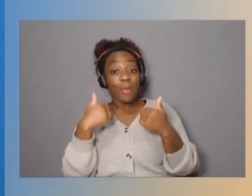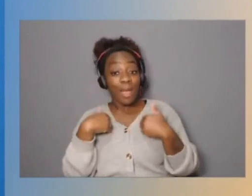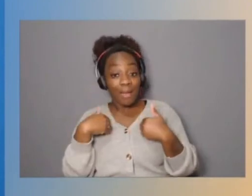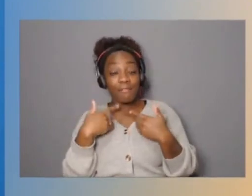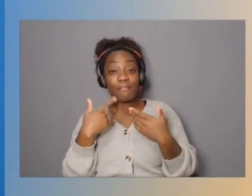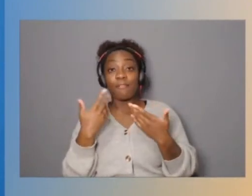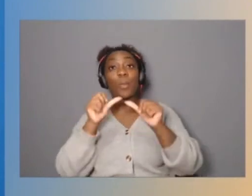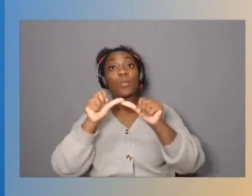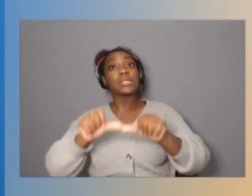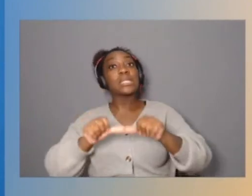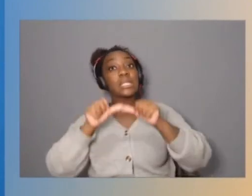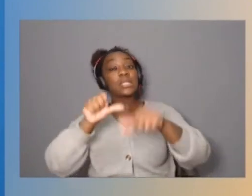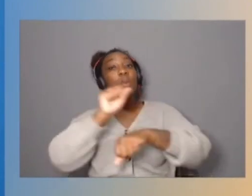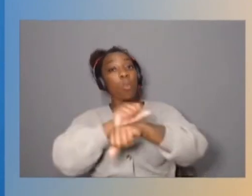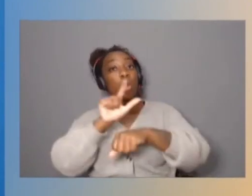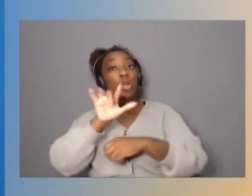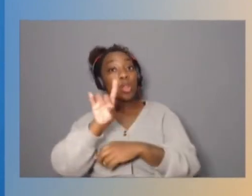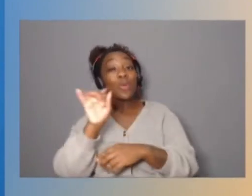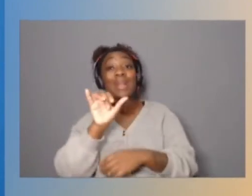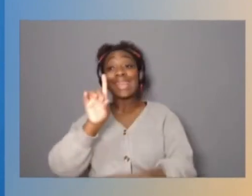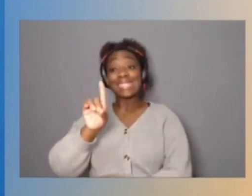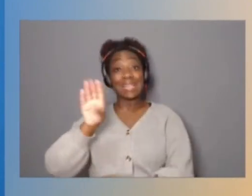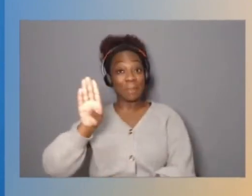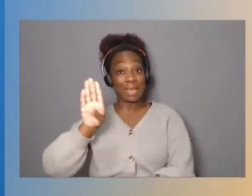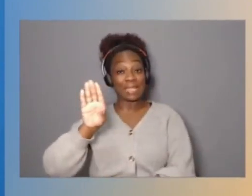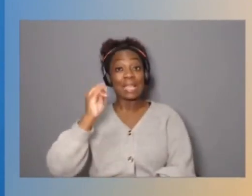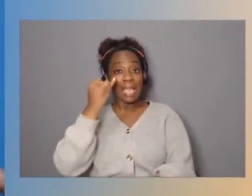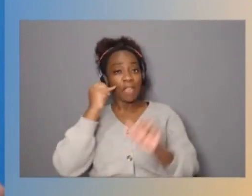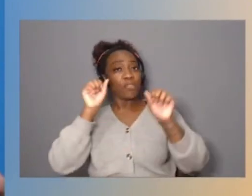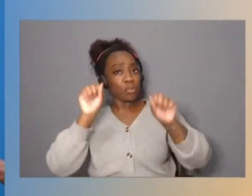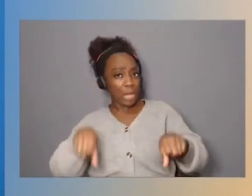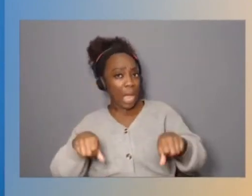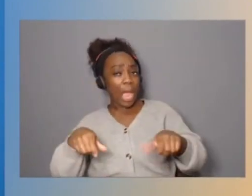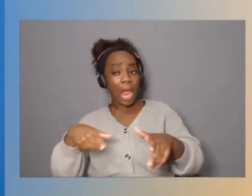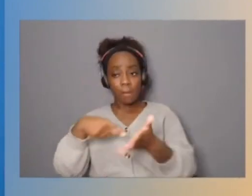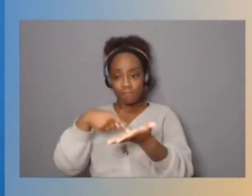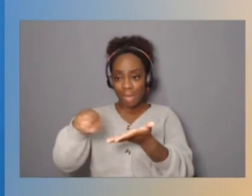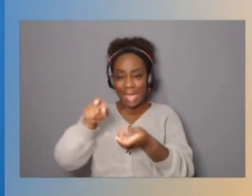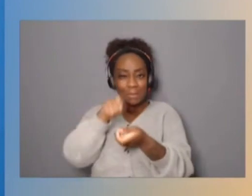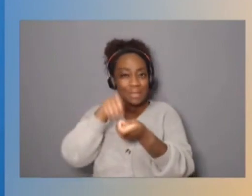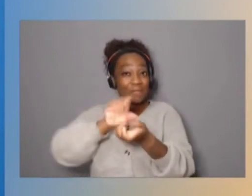and if you can commit to a certain dollar amount, but are use savings plans,